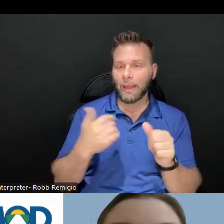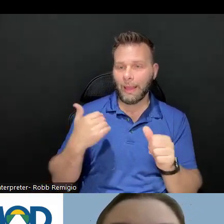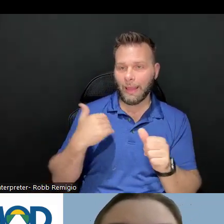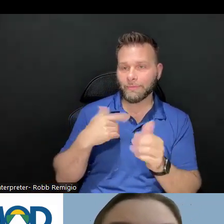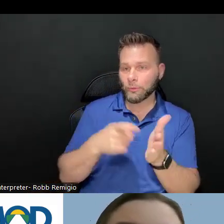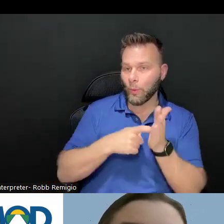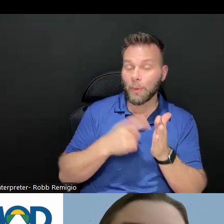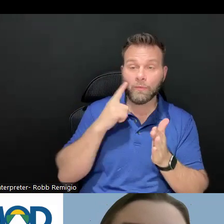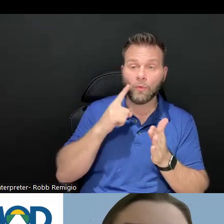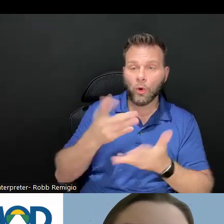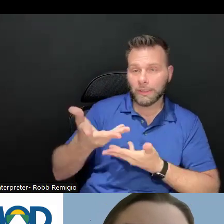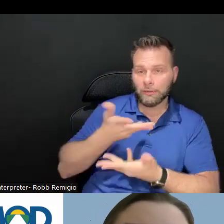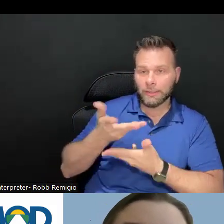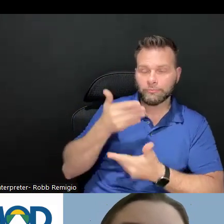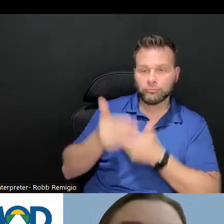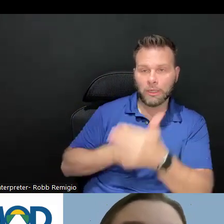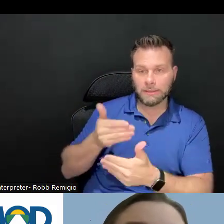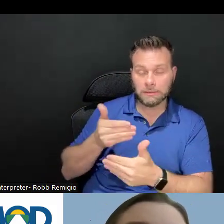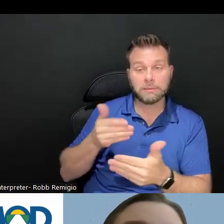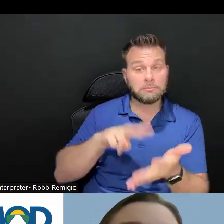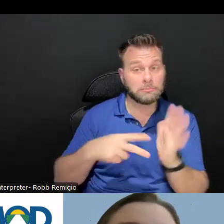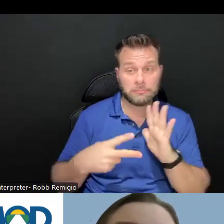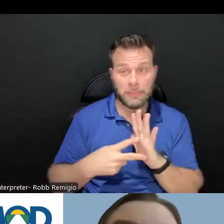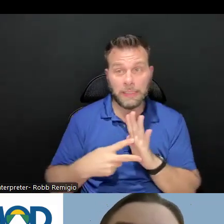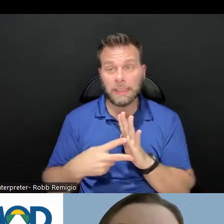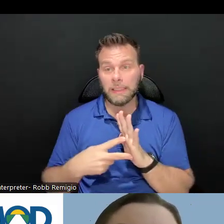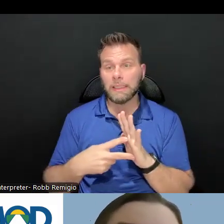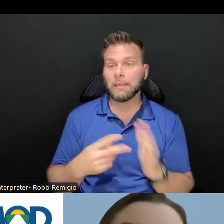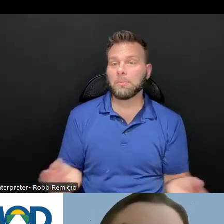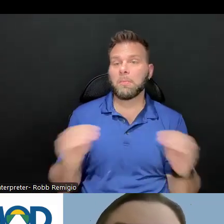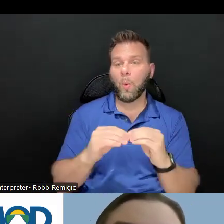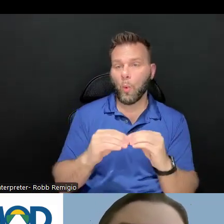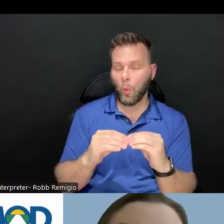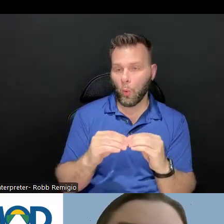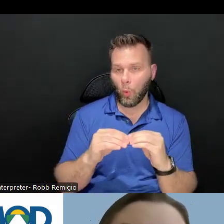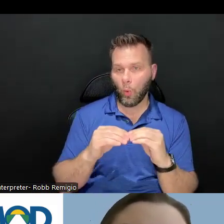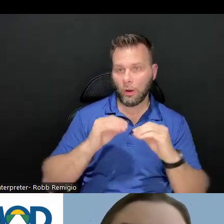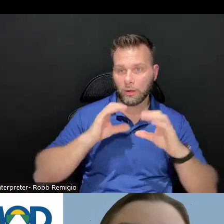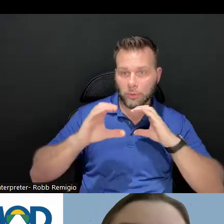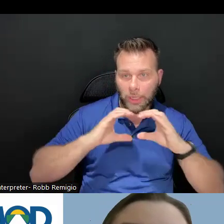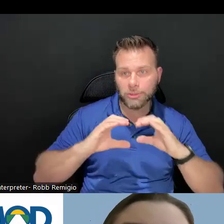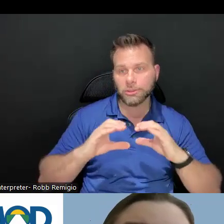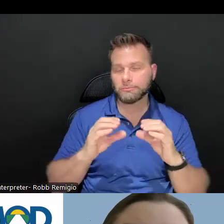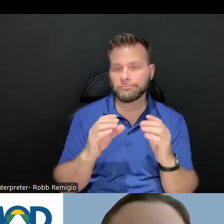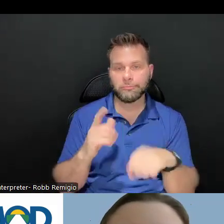a requirement for an interactive So, there might be a little bit more, like, communication or